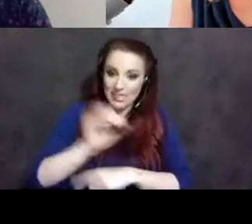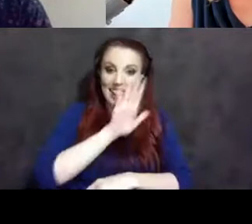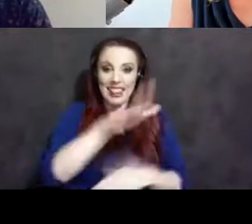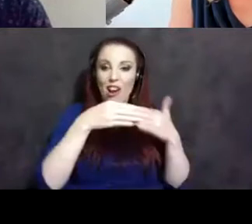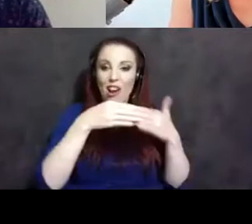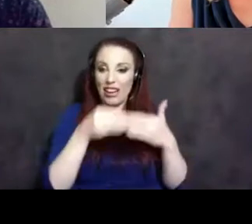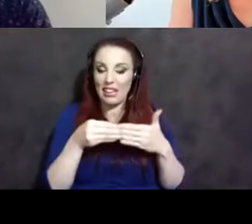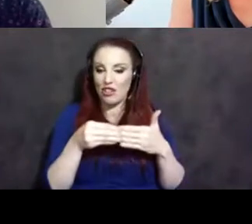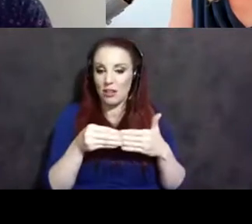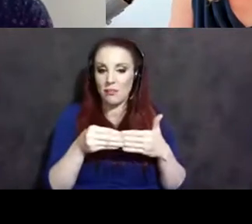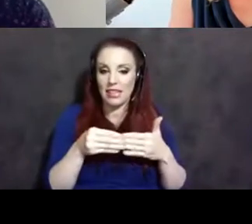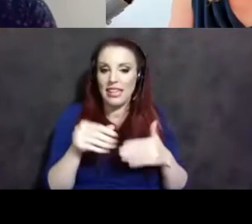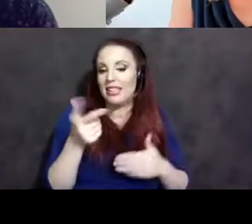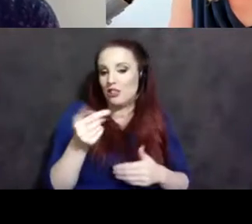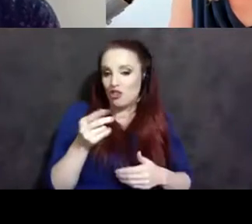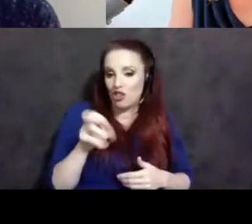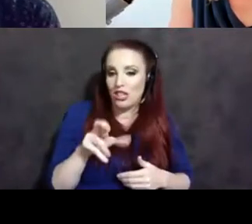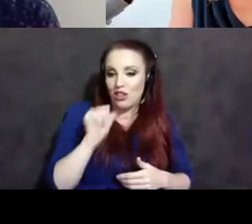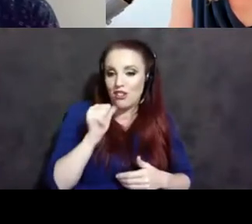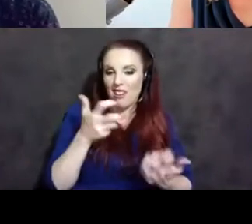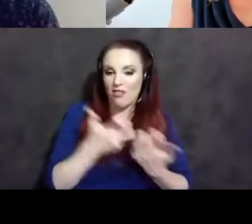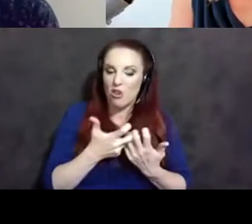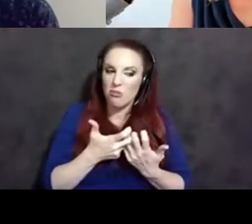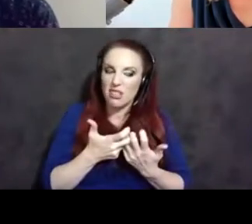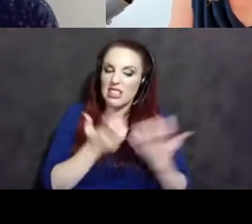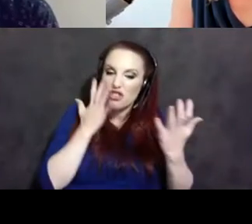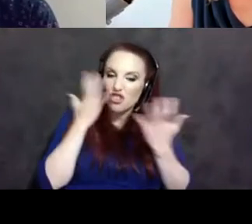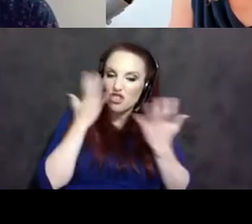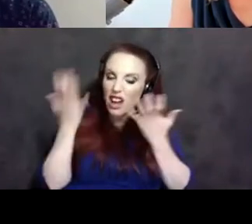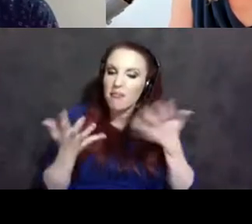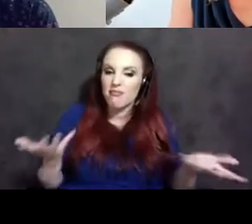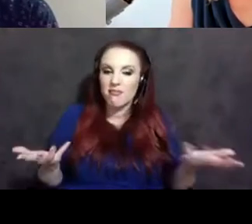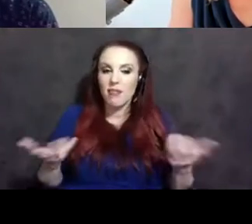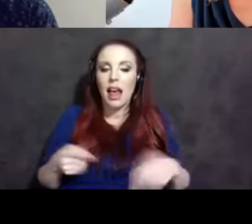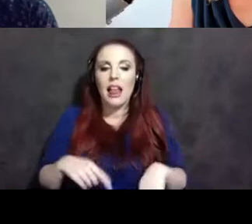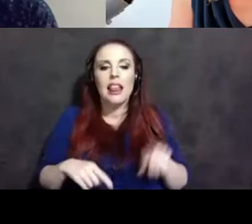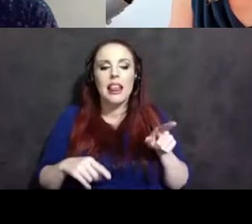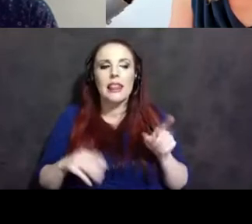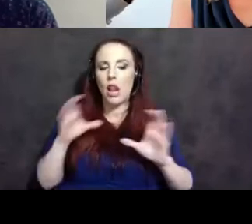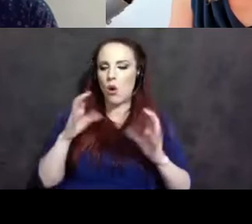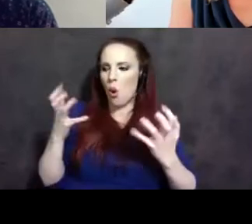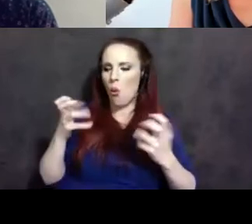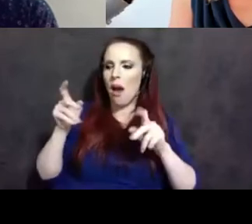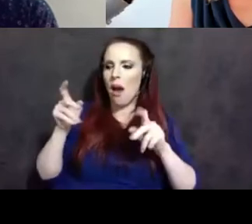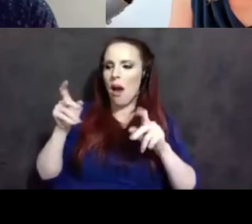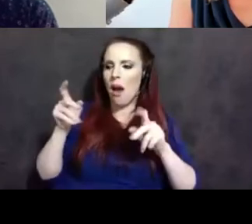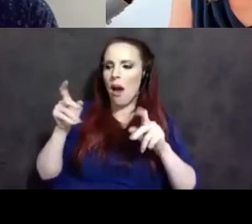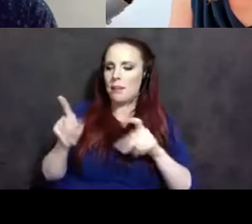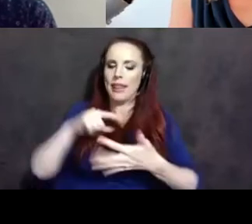So, and it's a shame, in a way. They're looking for, like, well, we need to have someone with this, this, and this leadership